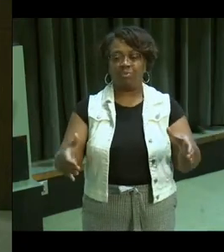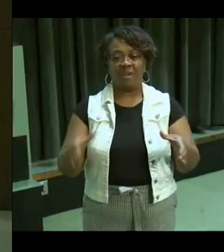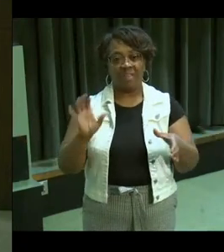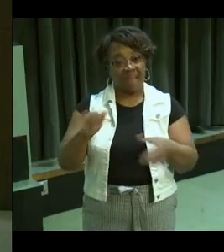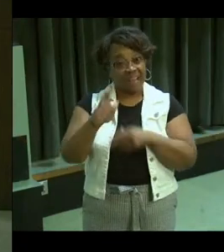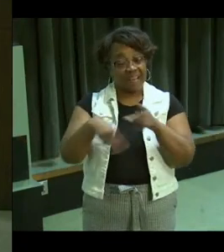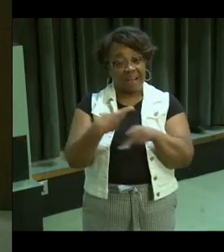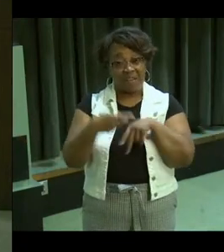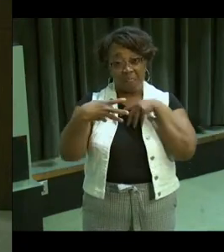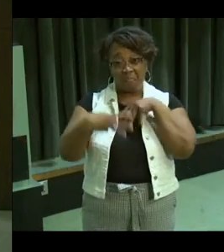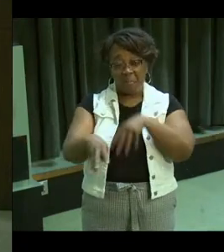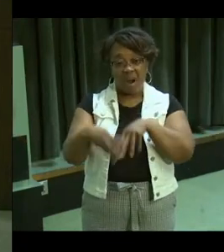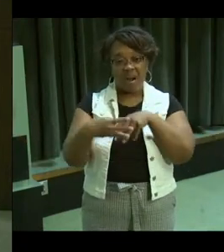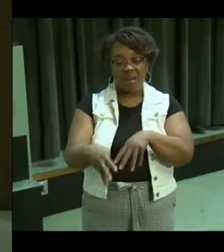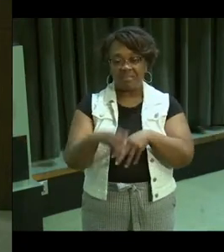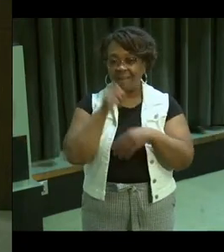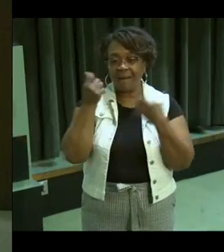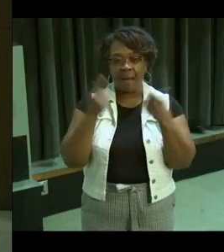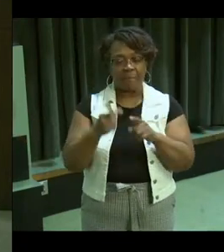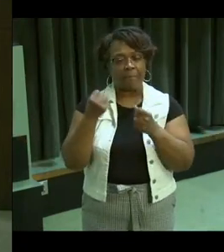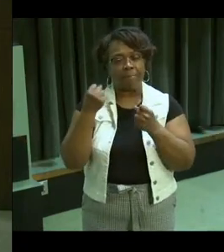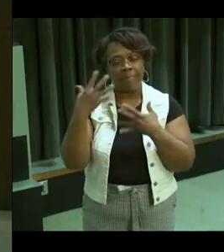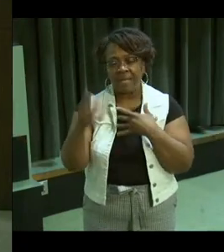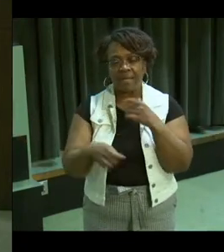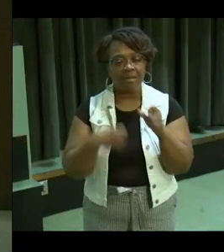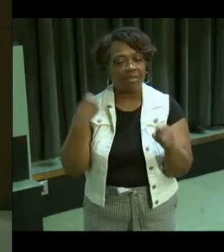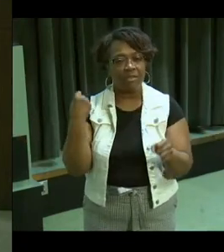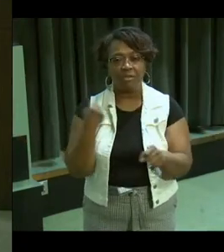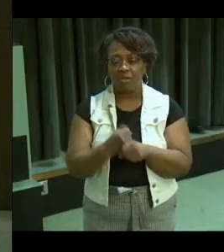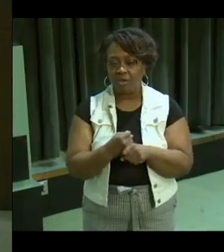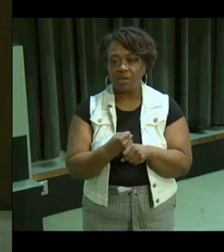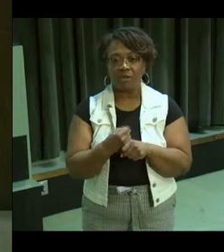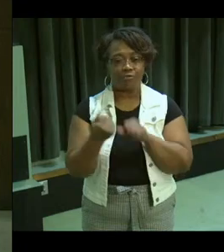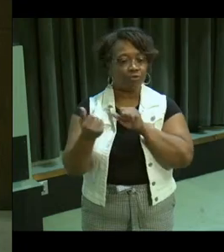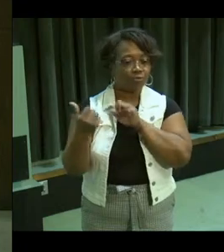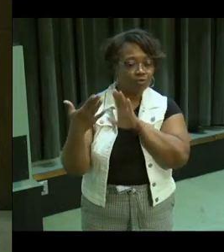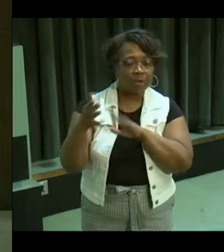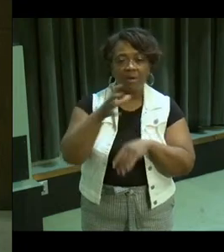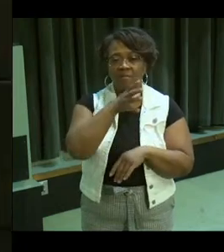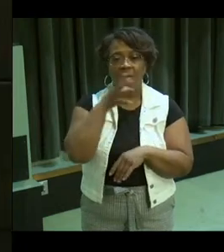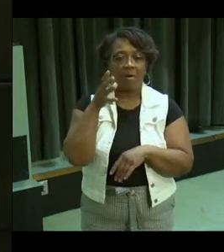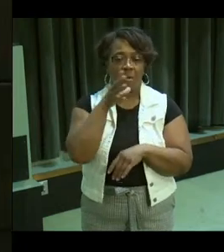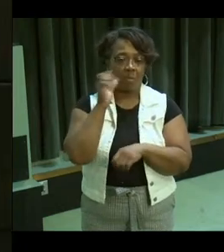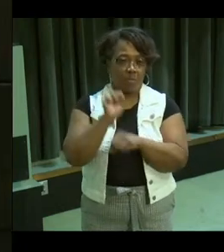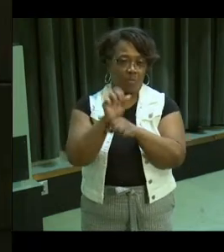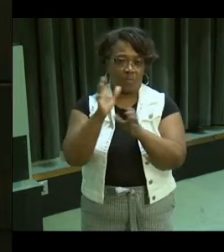we they had we had not done a